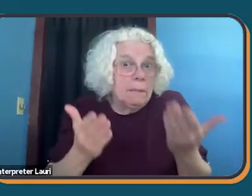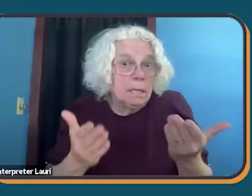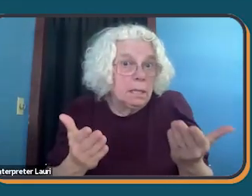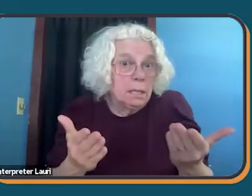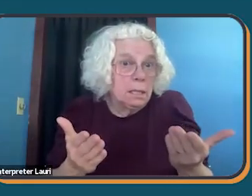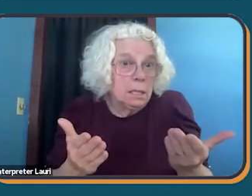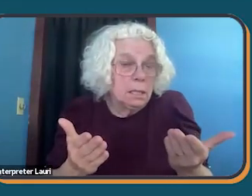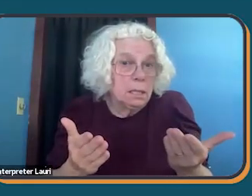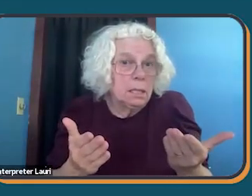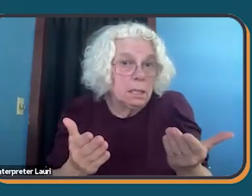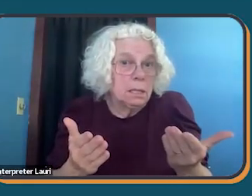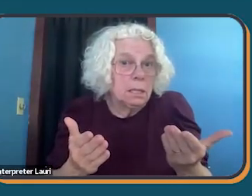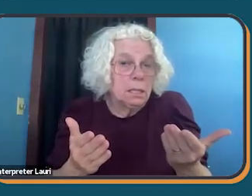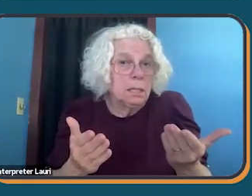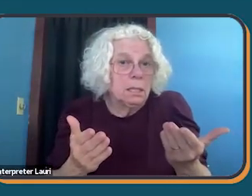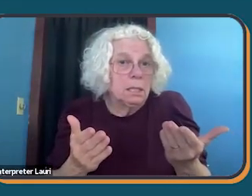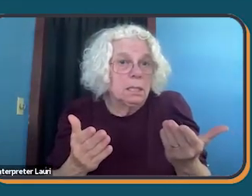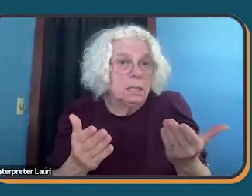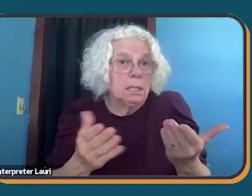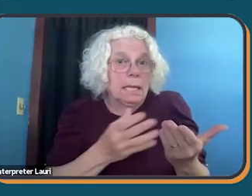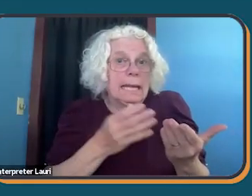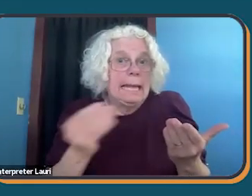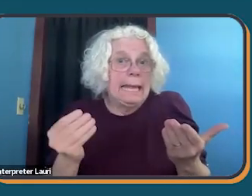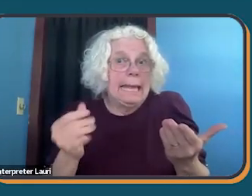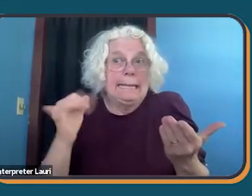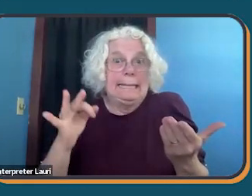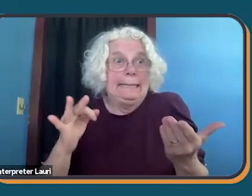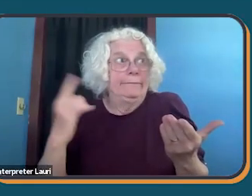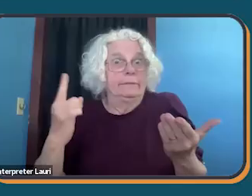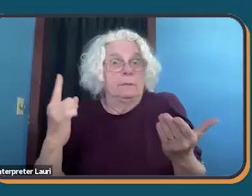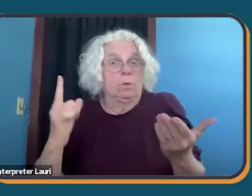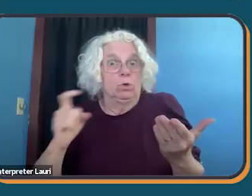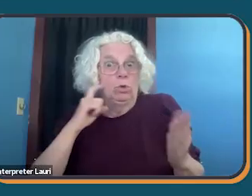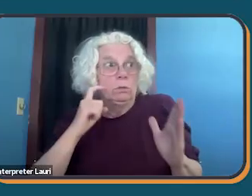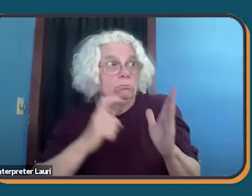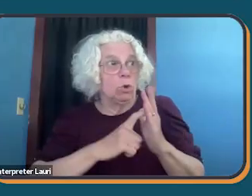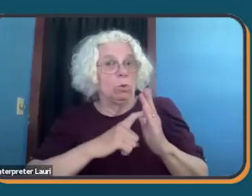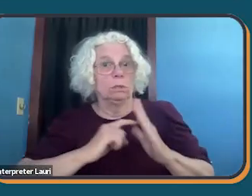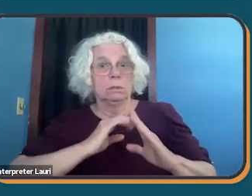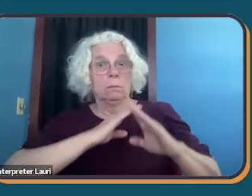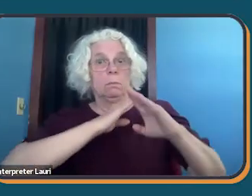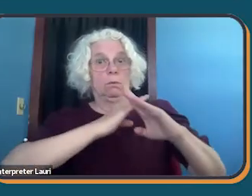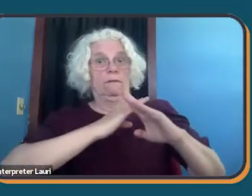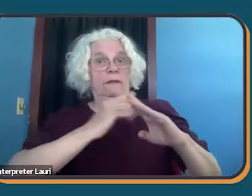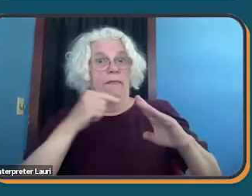and if it can be prevented, I want